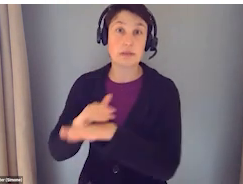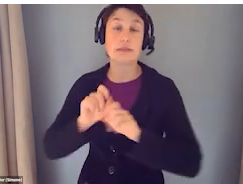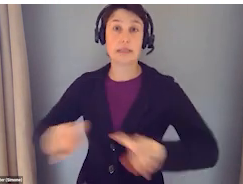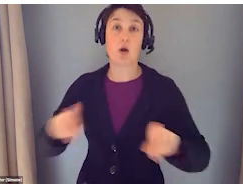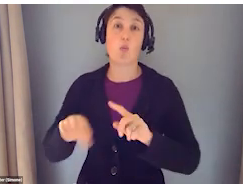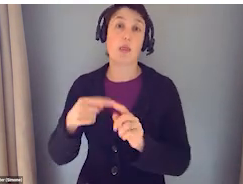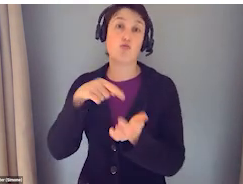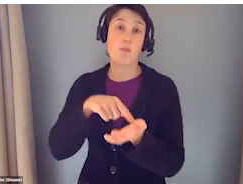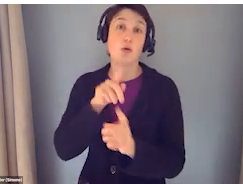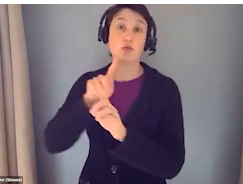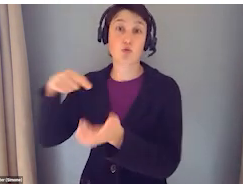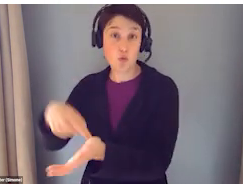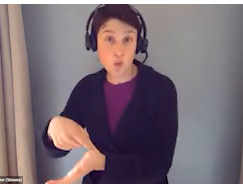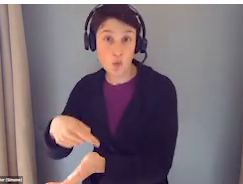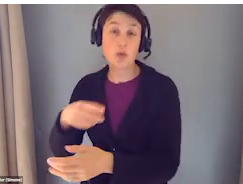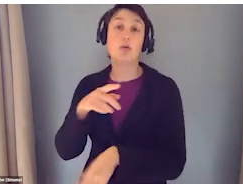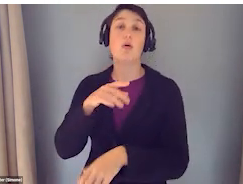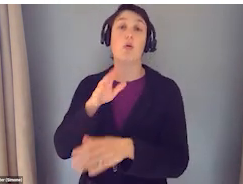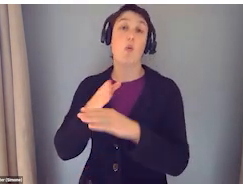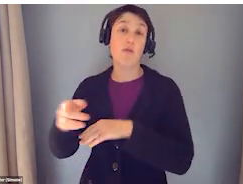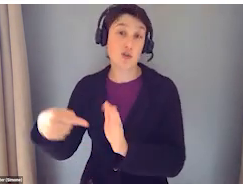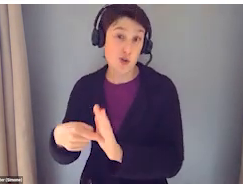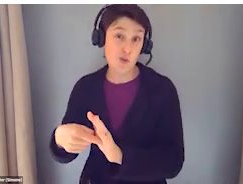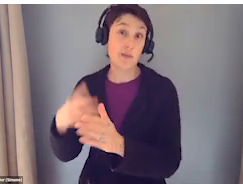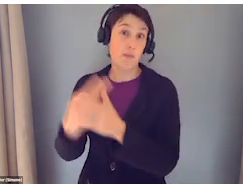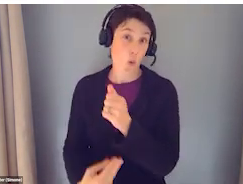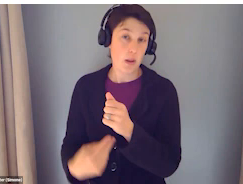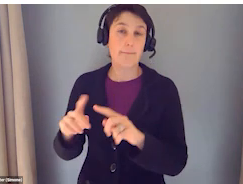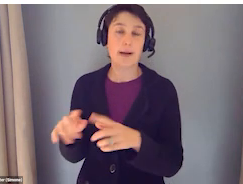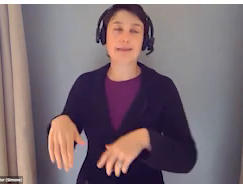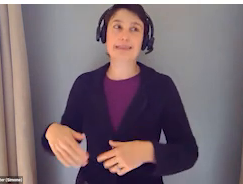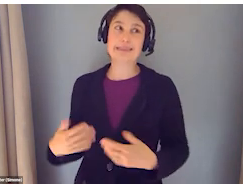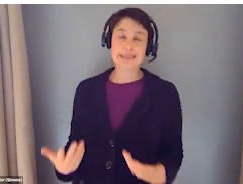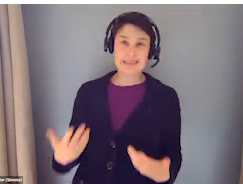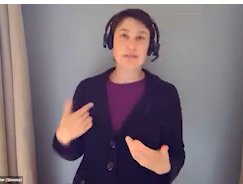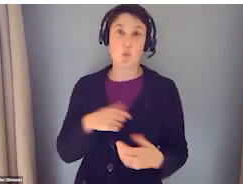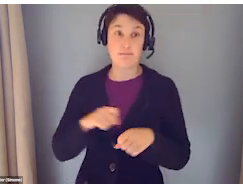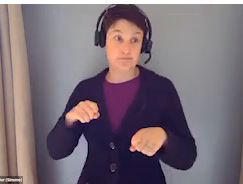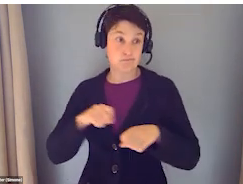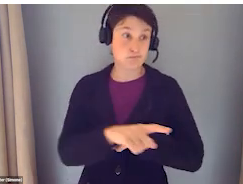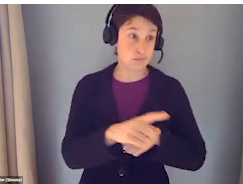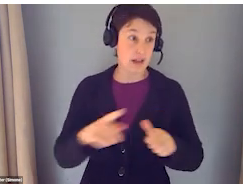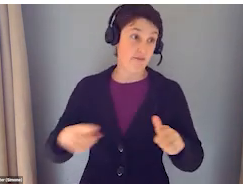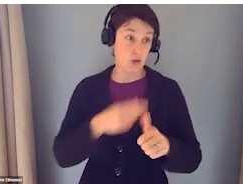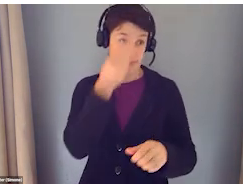But in theory when we send out that first notice, especially for the annual project reports if the report is due,